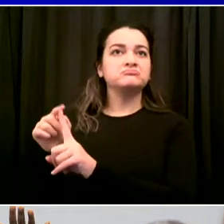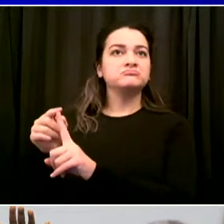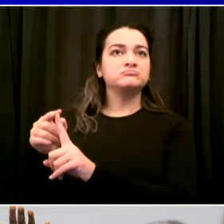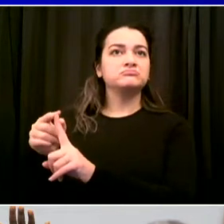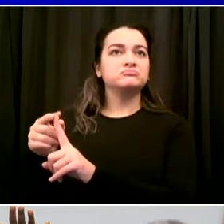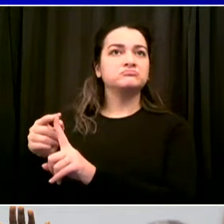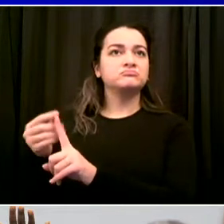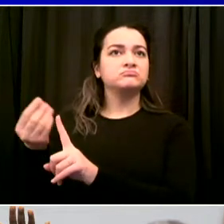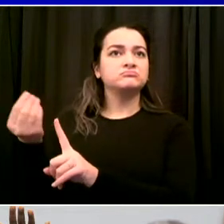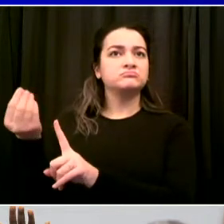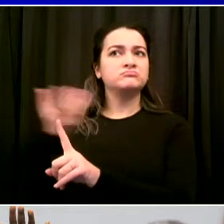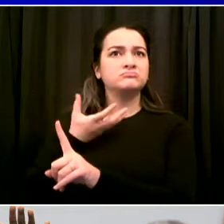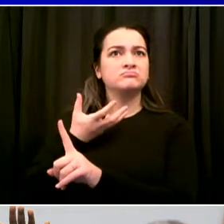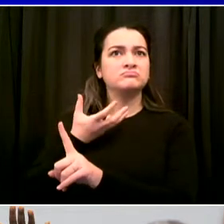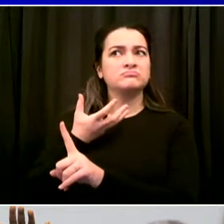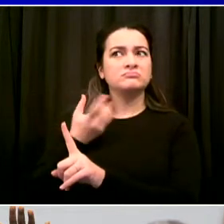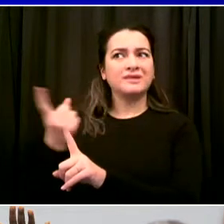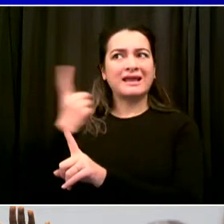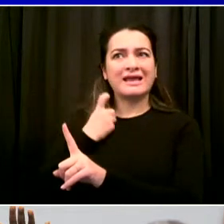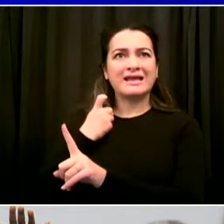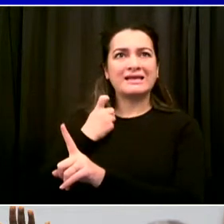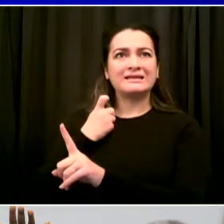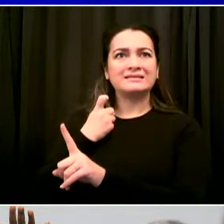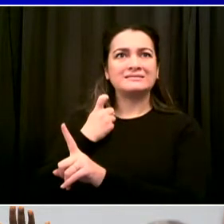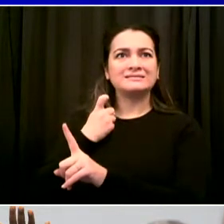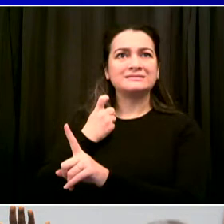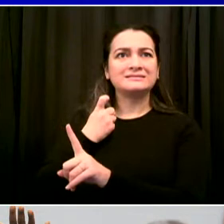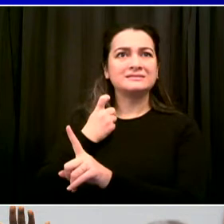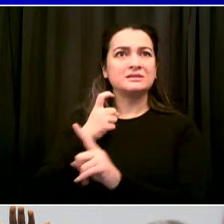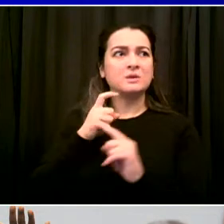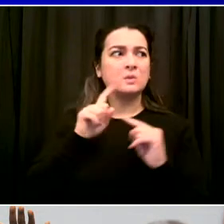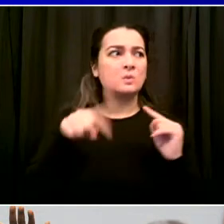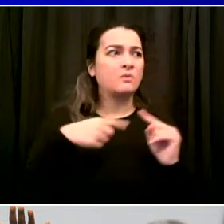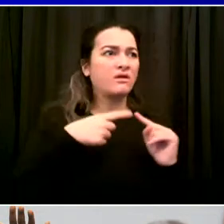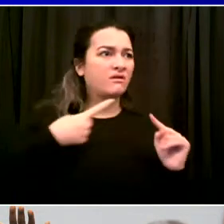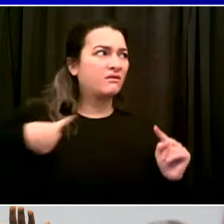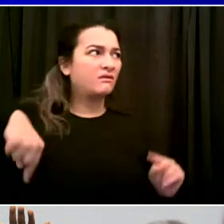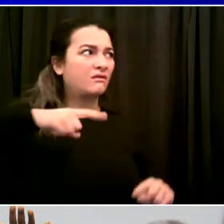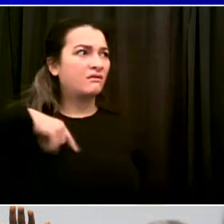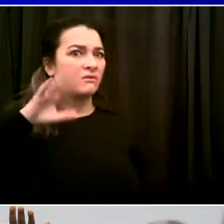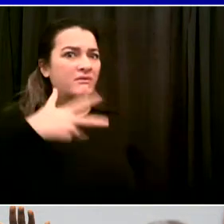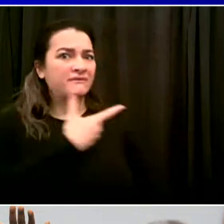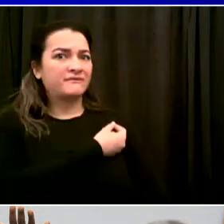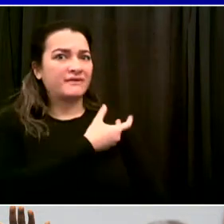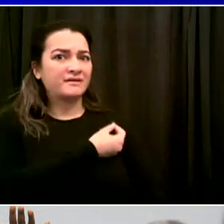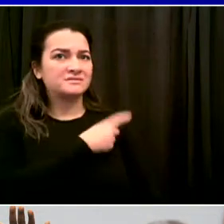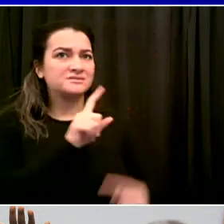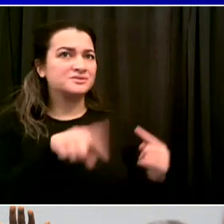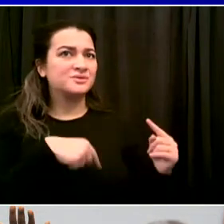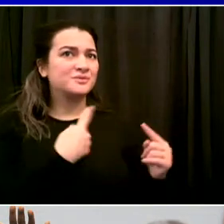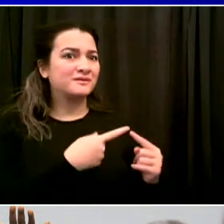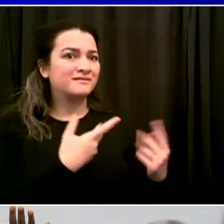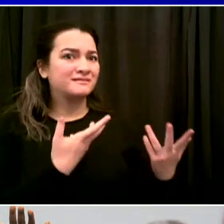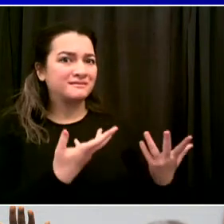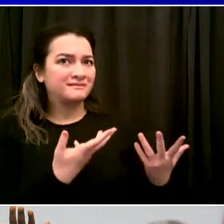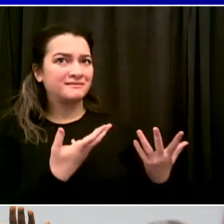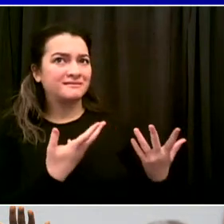THEY NEED TO BE VACCINATED SO THEY CAN KEEP DOING THAT FRONT-